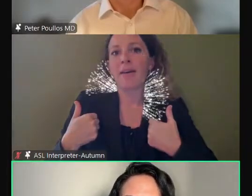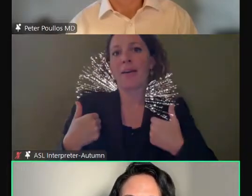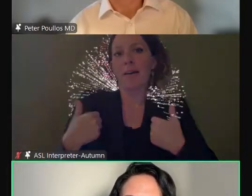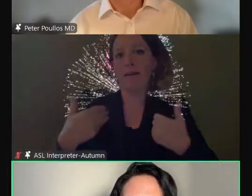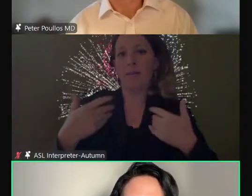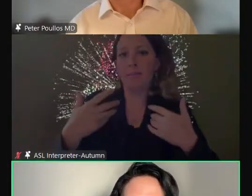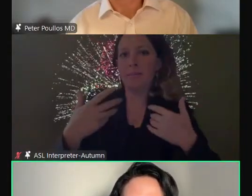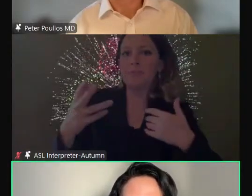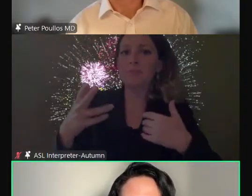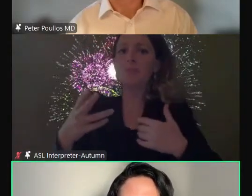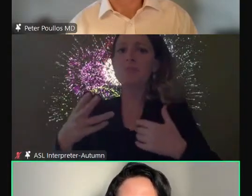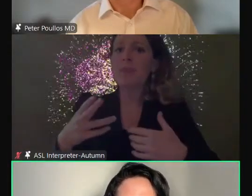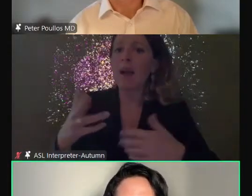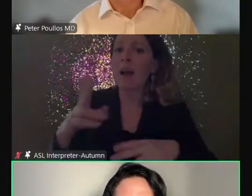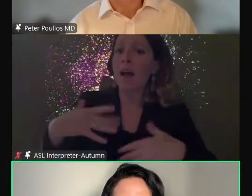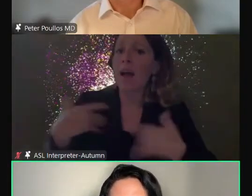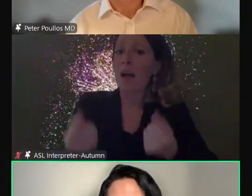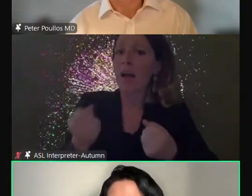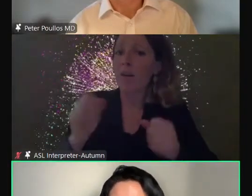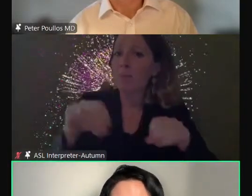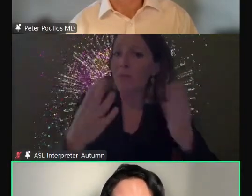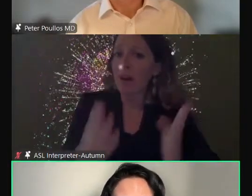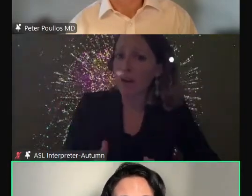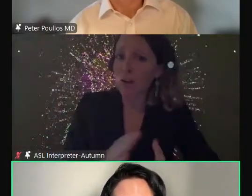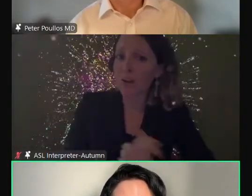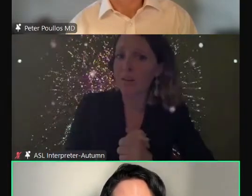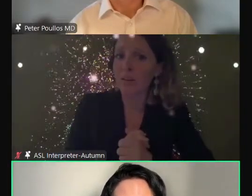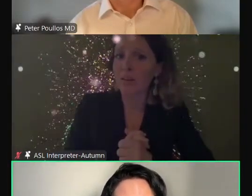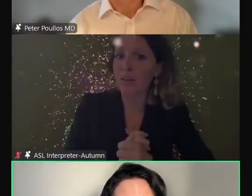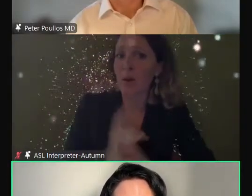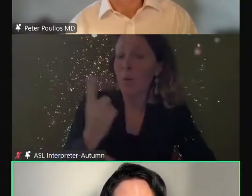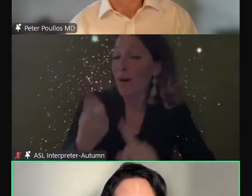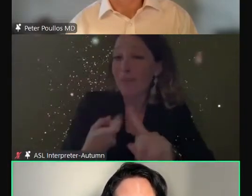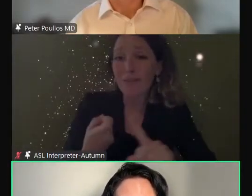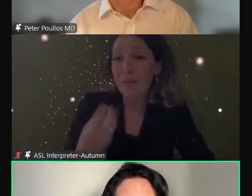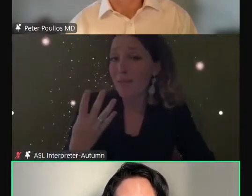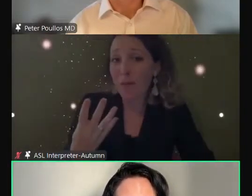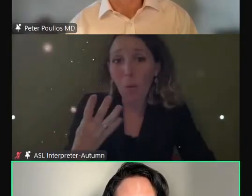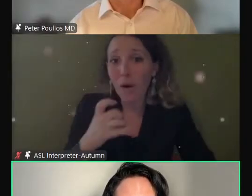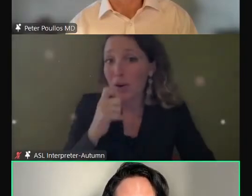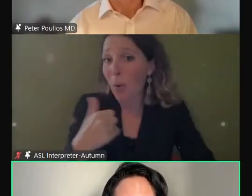have an unmet healthcare need just because of cost within the past year. And one in